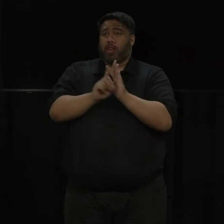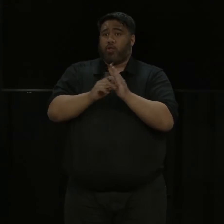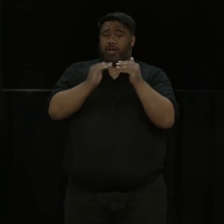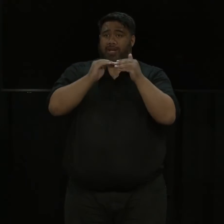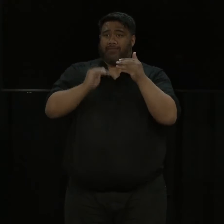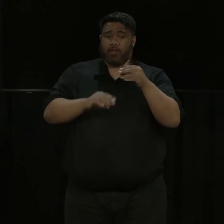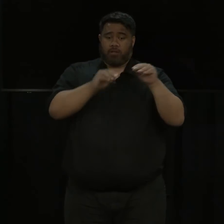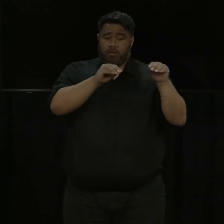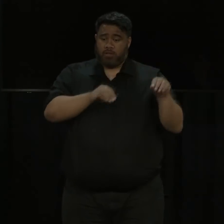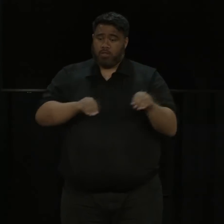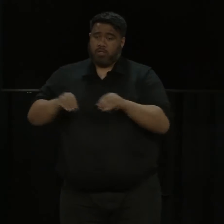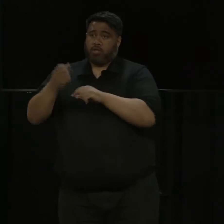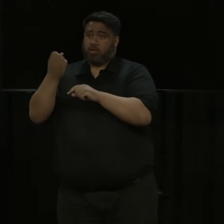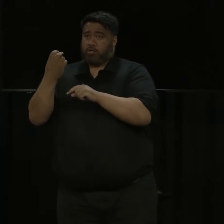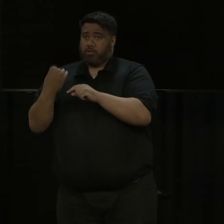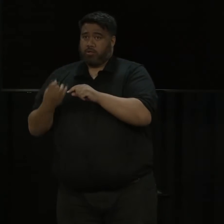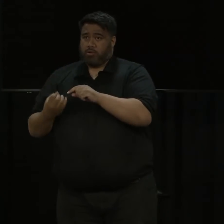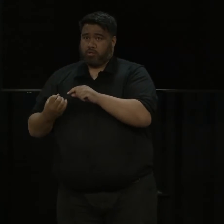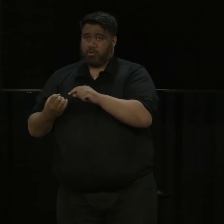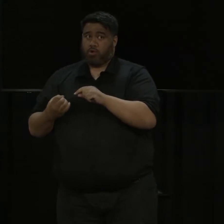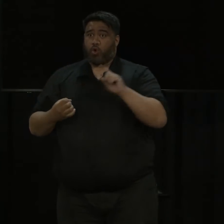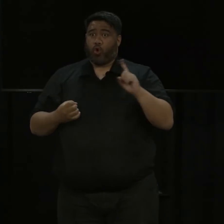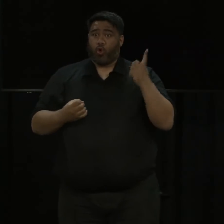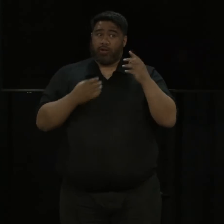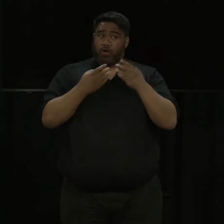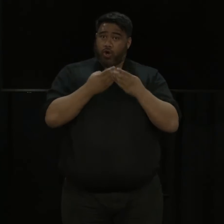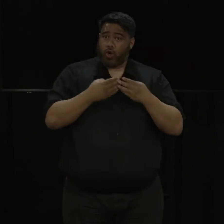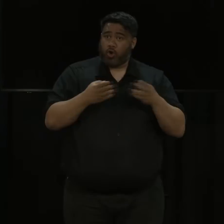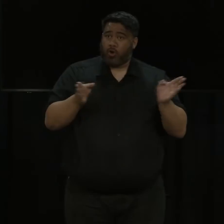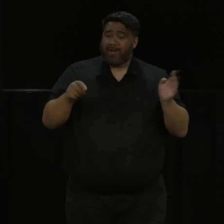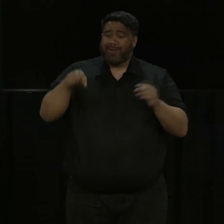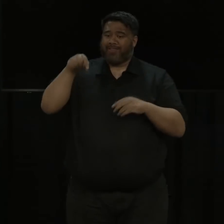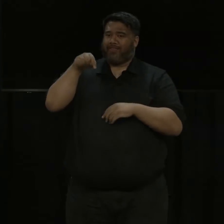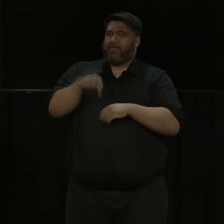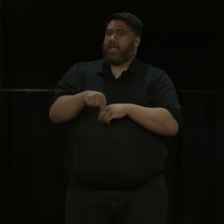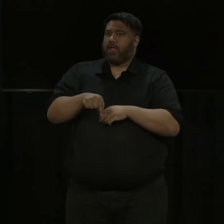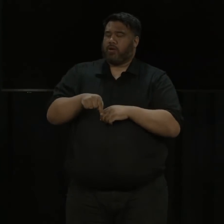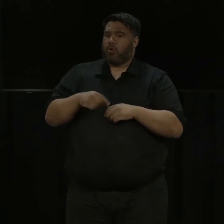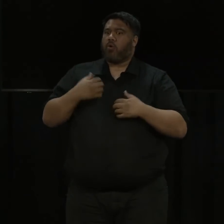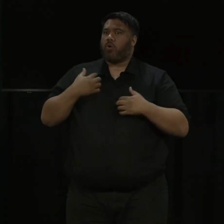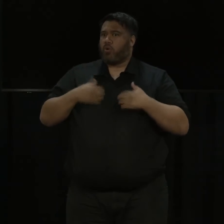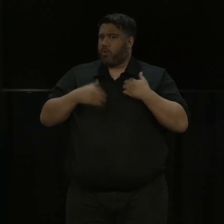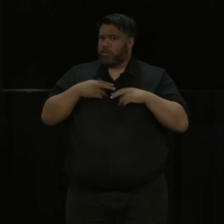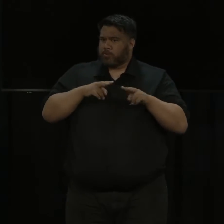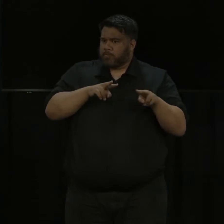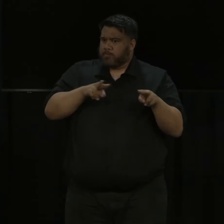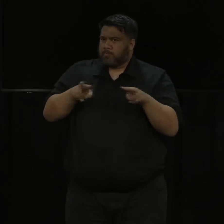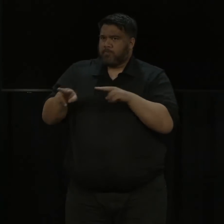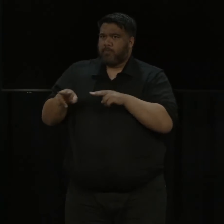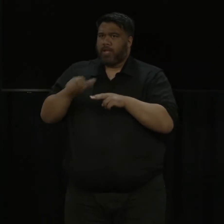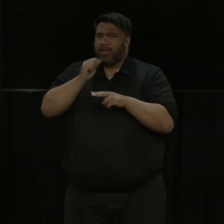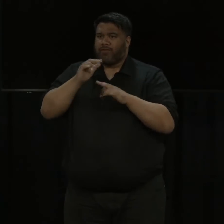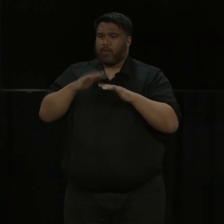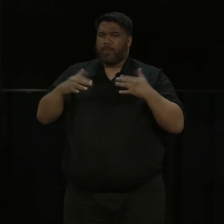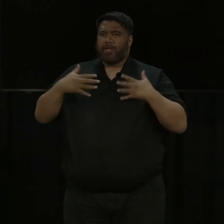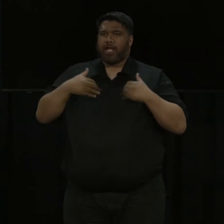But again, what we would like to see is, what is the impact of the new Alert Level is when